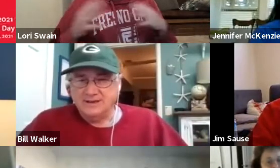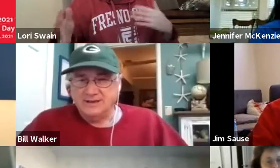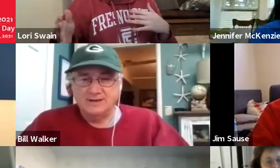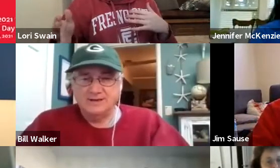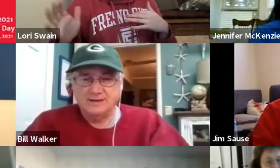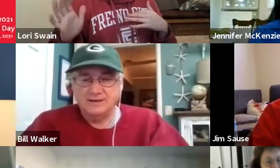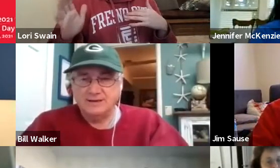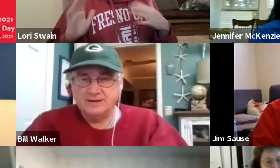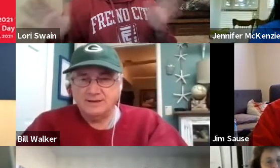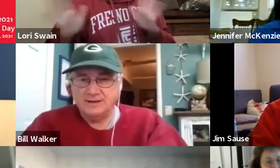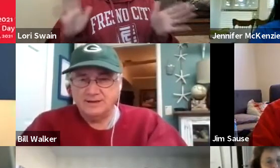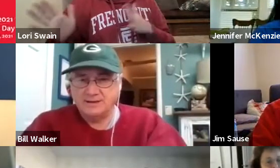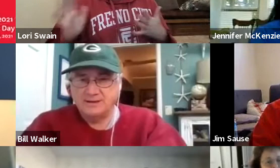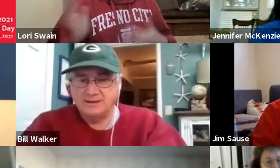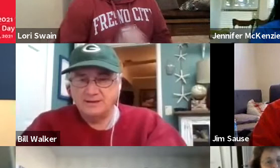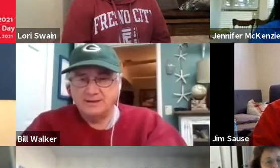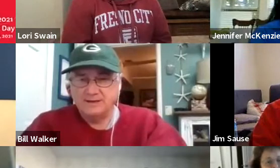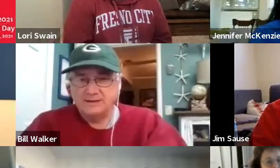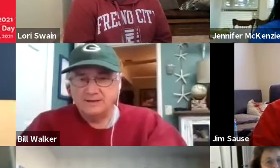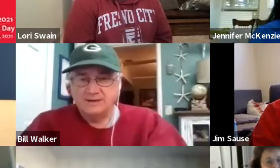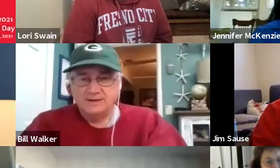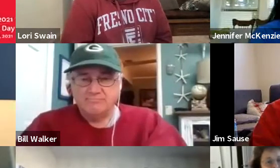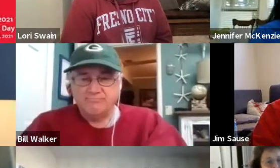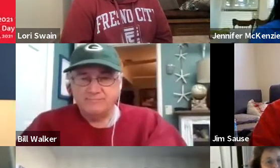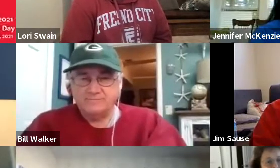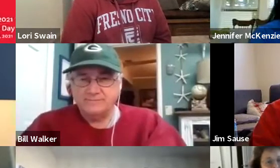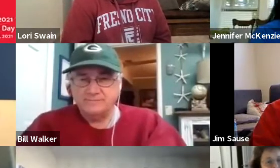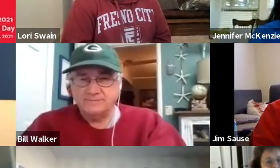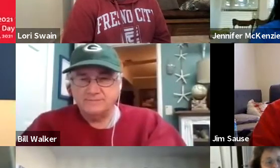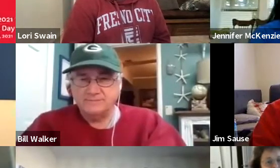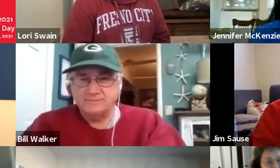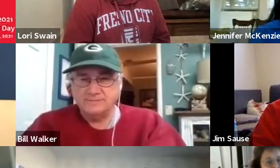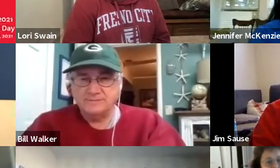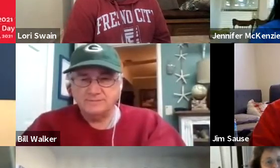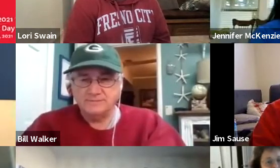right now, just kind of be that middle person for communication. I think that's one of the key roles that I play.